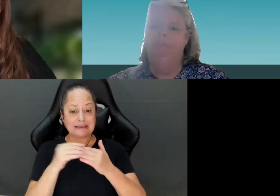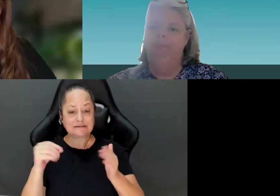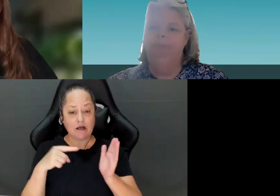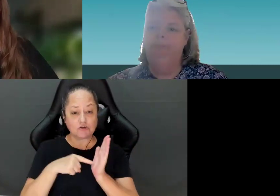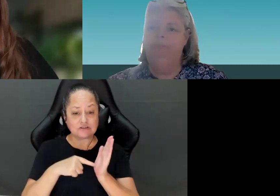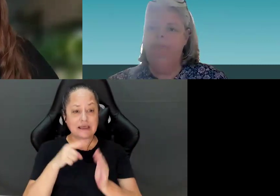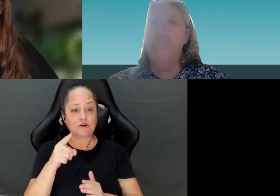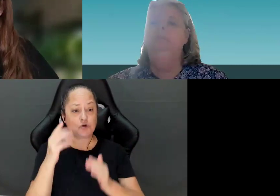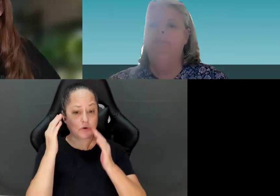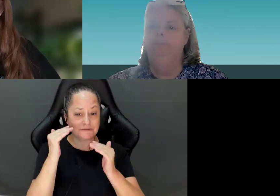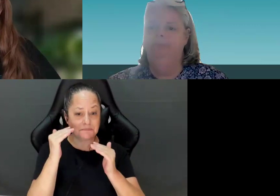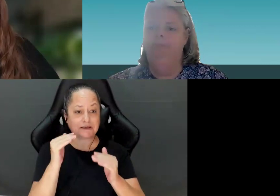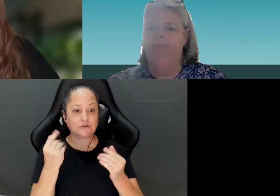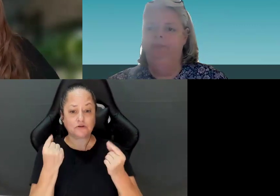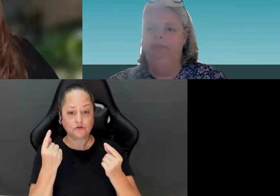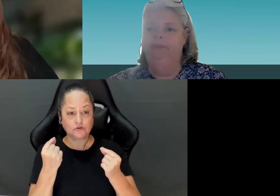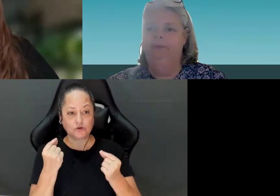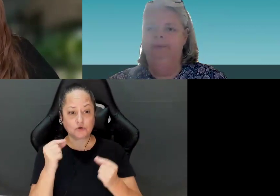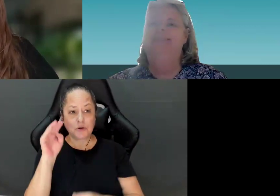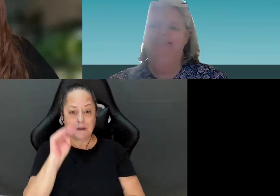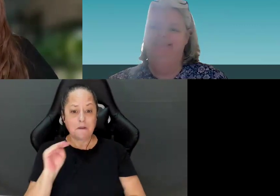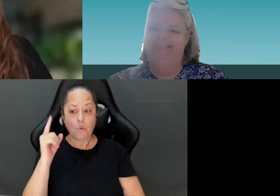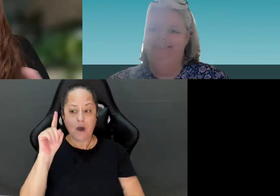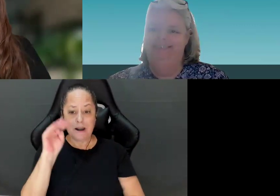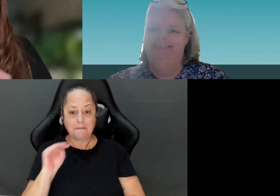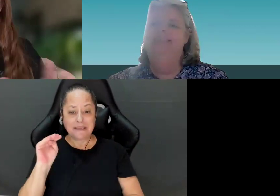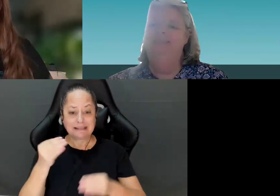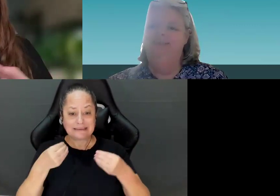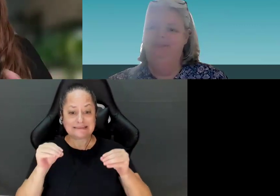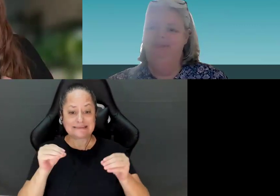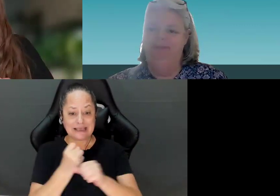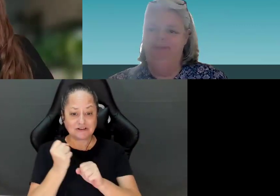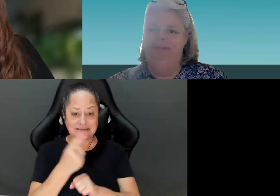and you are expecting to do a million dollars in sales next year, it is going to be a little